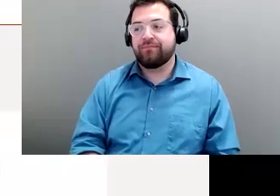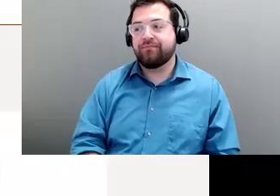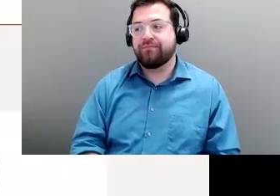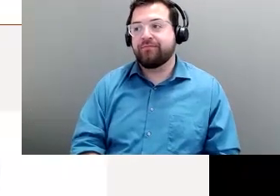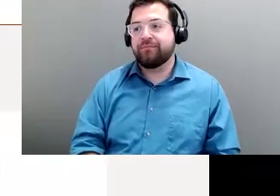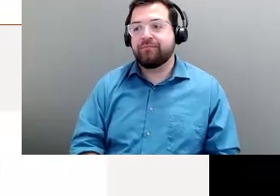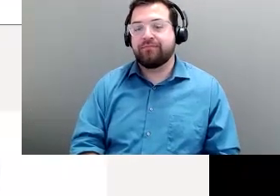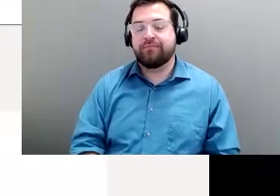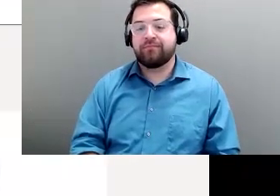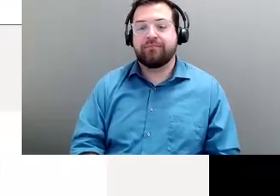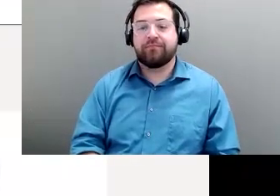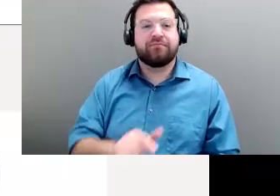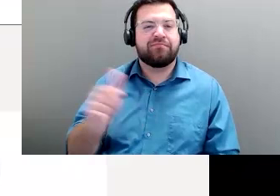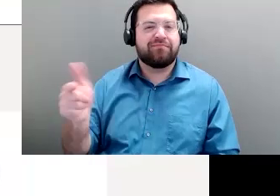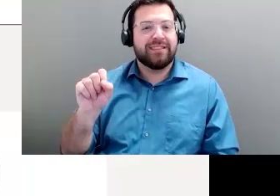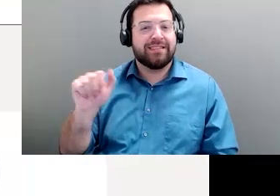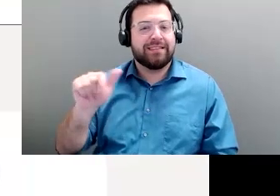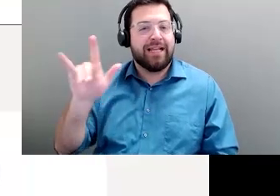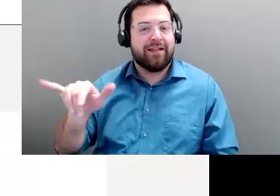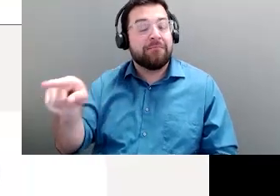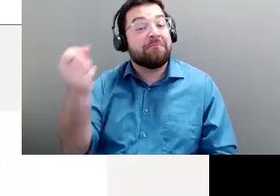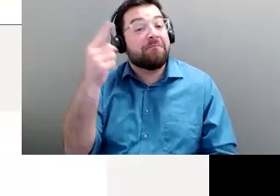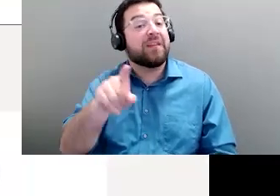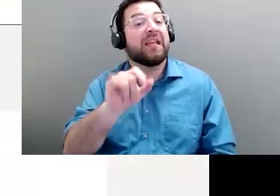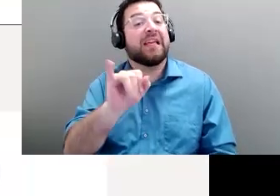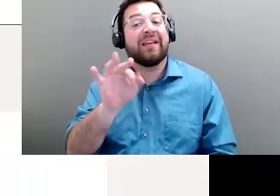And I just want to say, on that note, if you are feeling a little down,